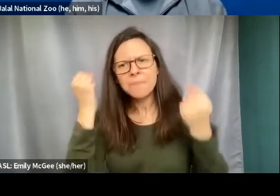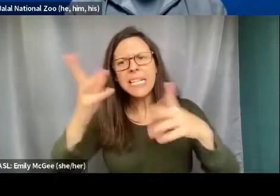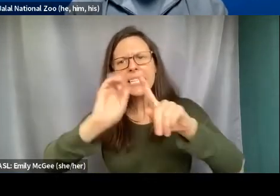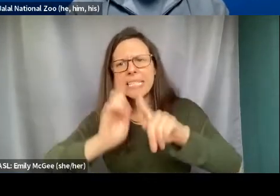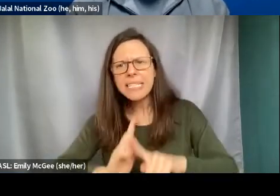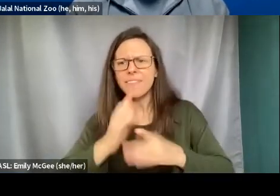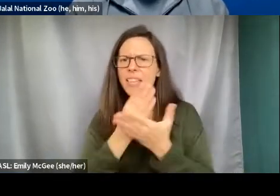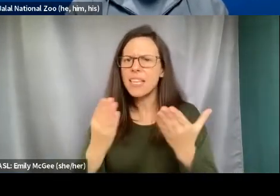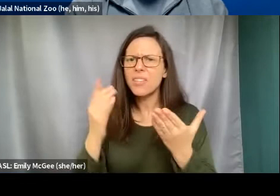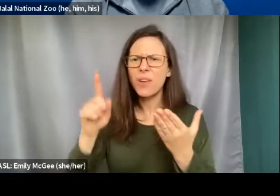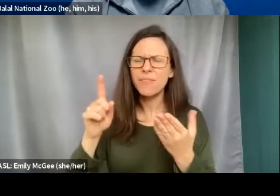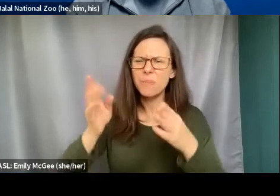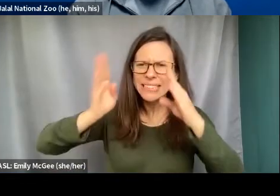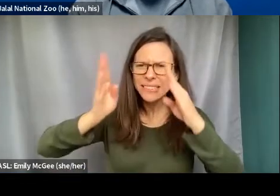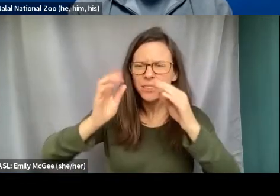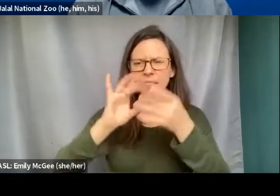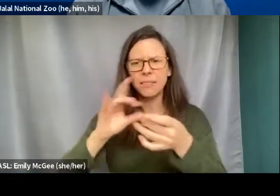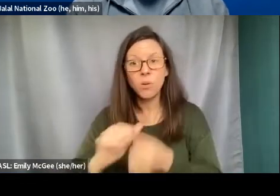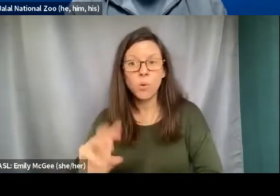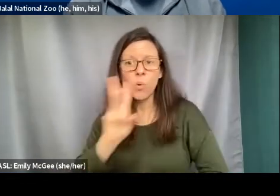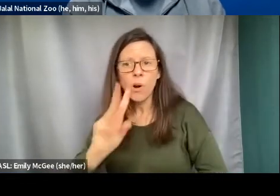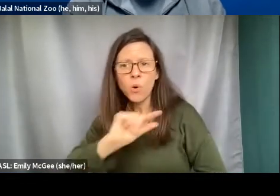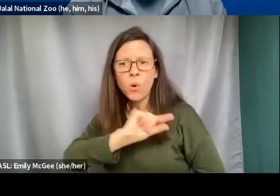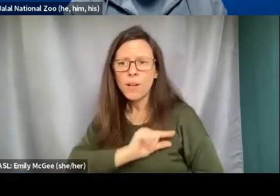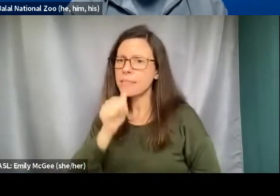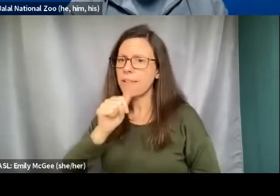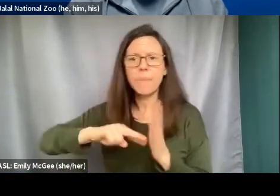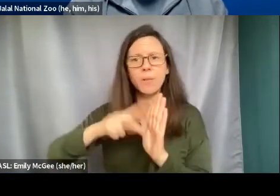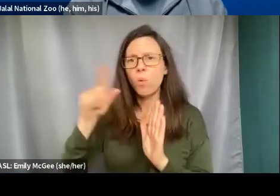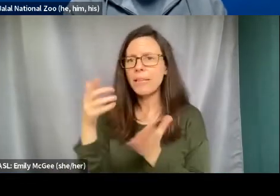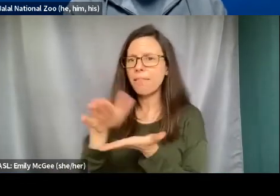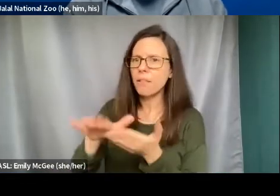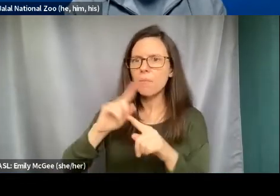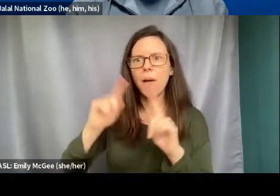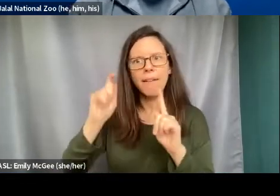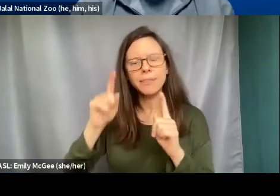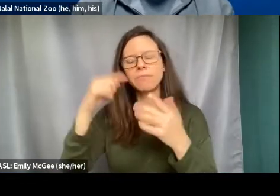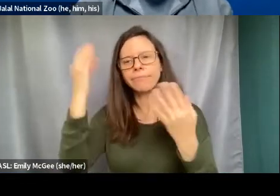to pay attention to with water quality. Um you know, what are some of the ones that you talk about